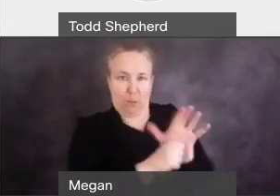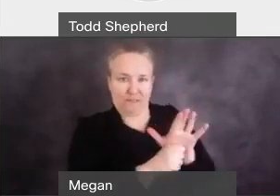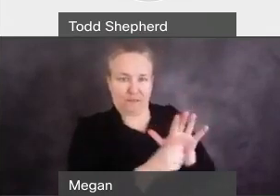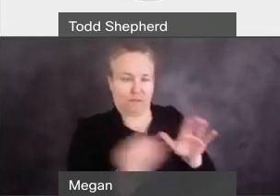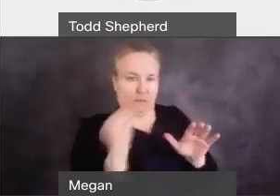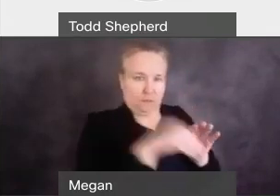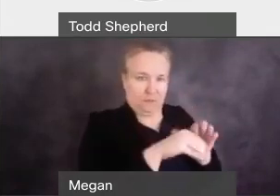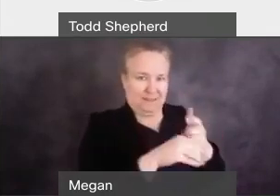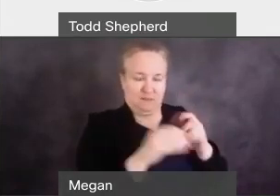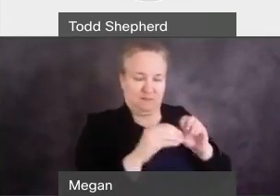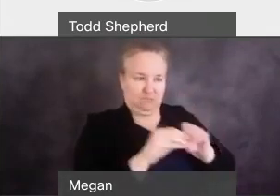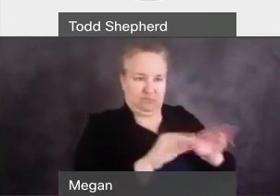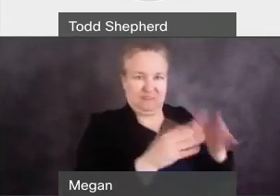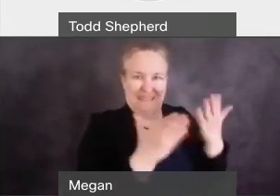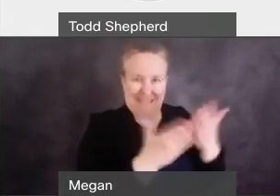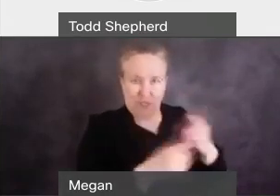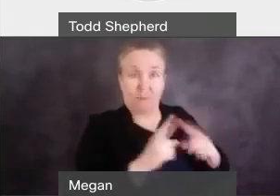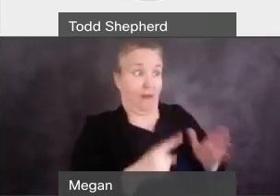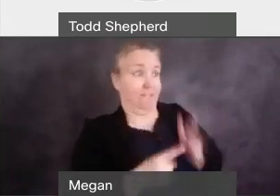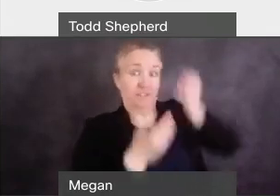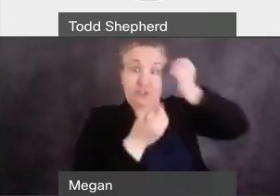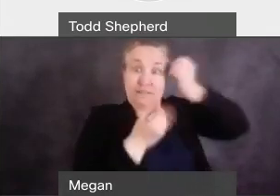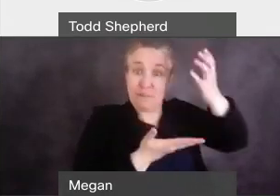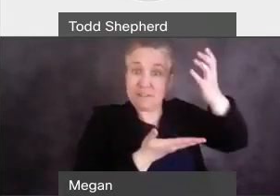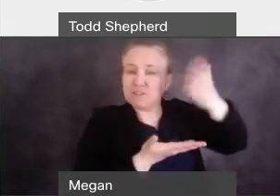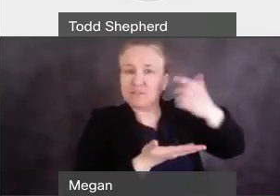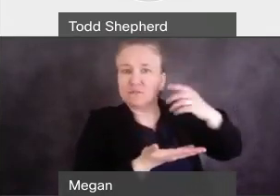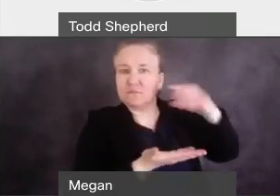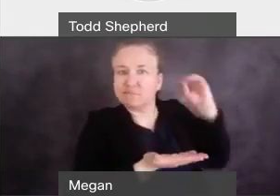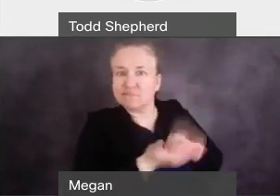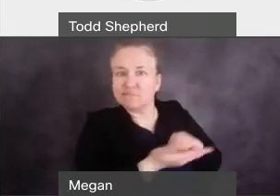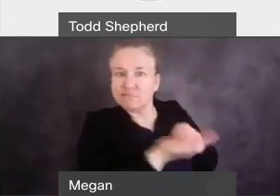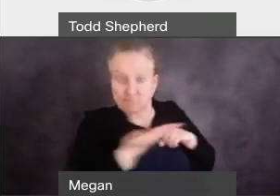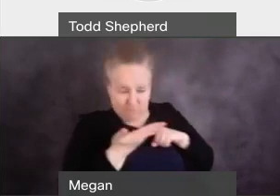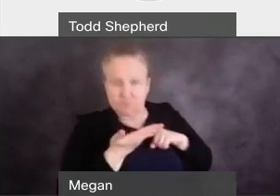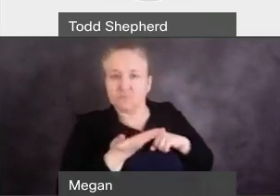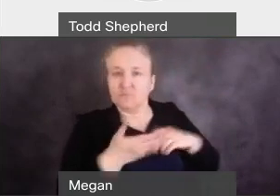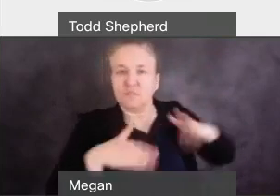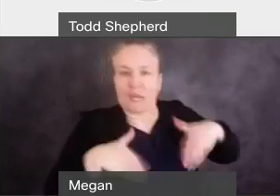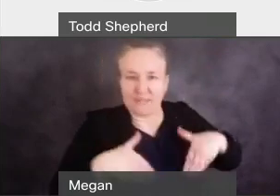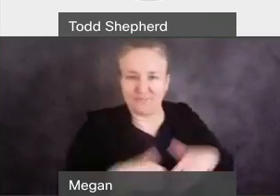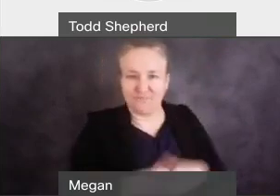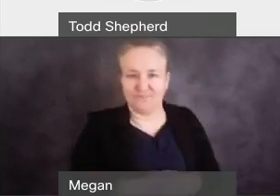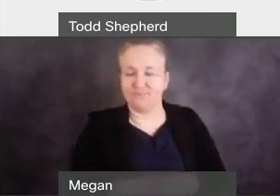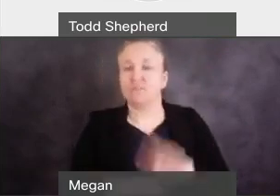[Reporter] Okay, thank you. [Commissioner Arkoosh] Thank you. [Staff] That concludes our questions for today.